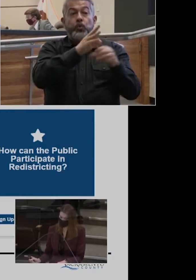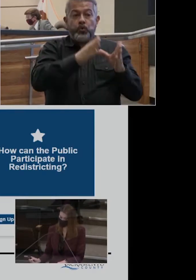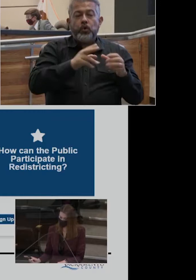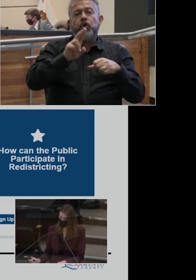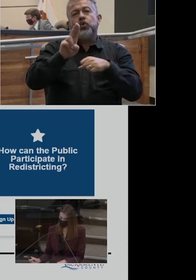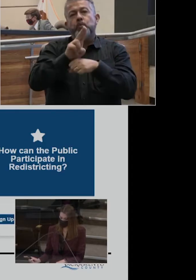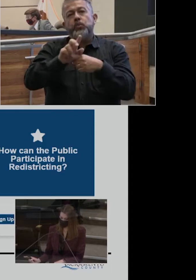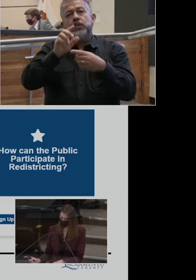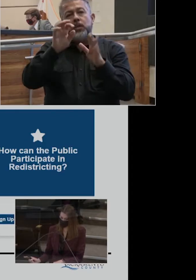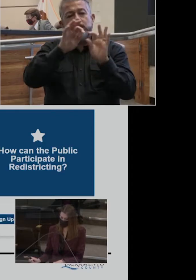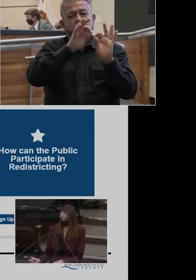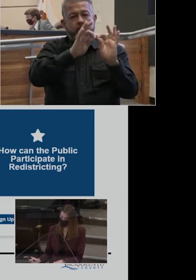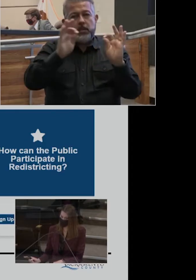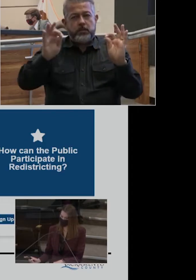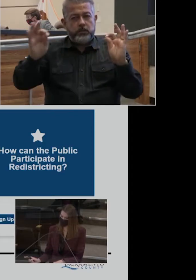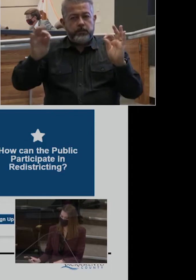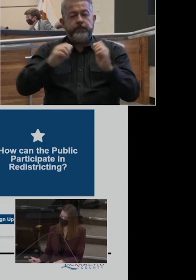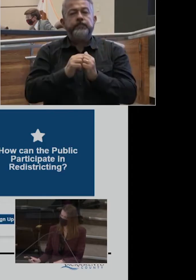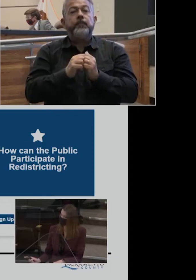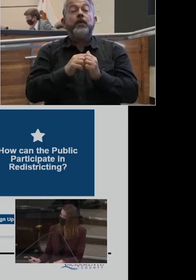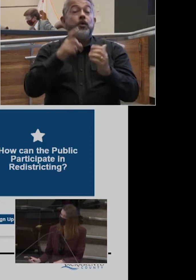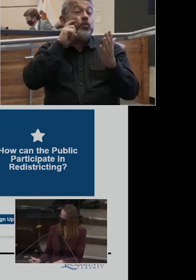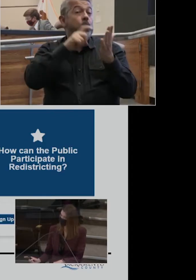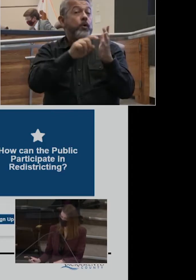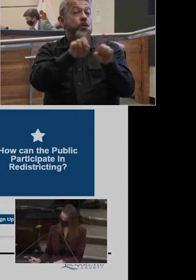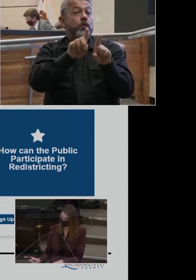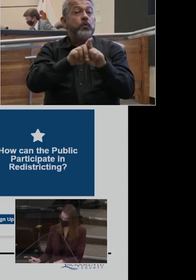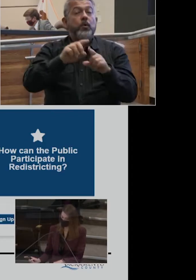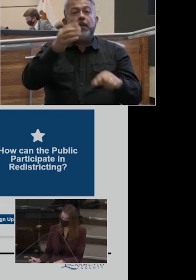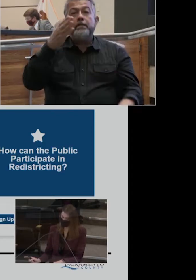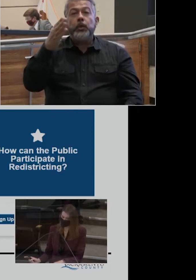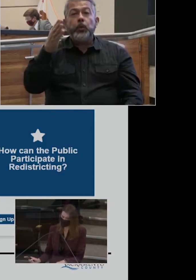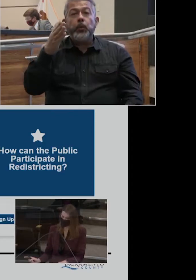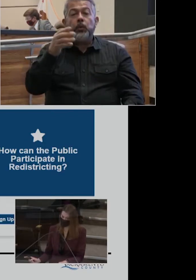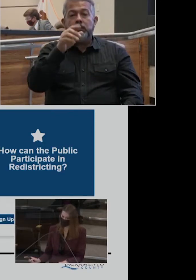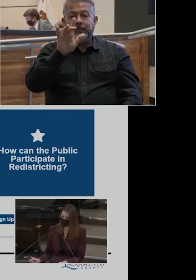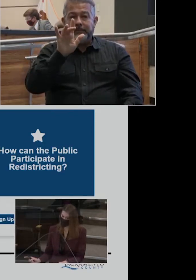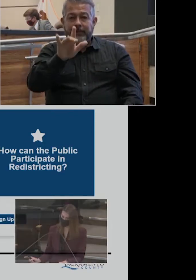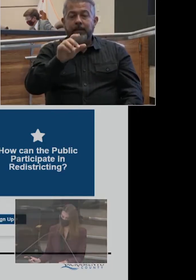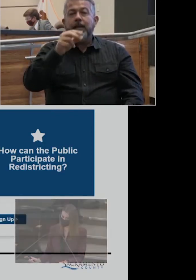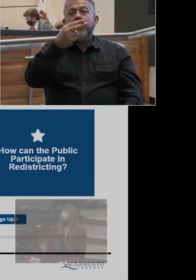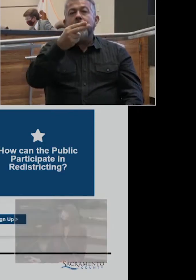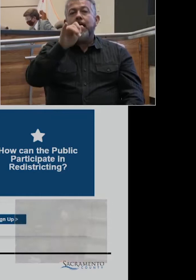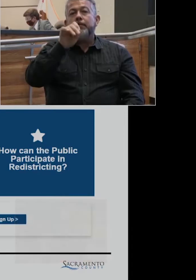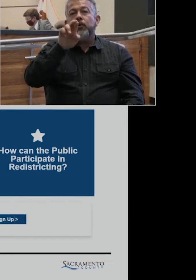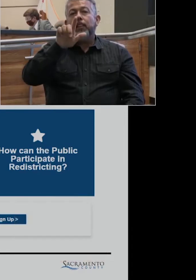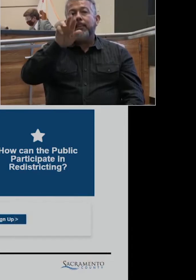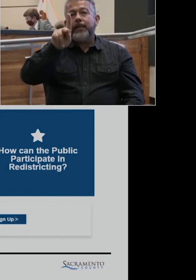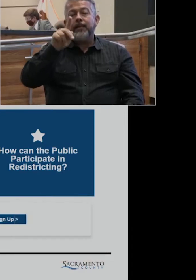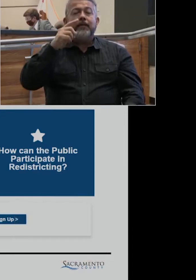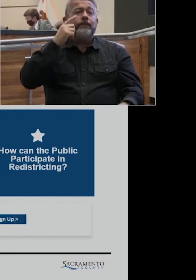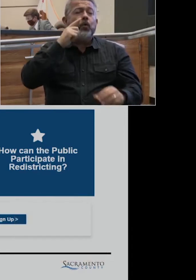THE CORRESPONDING BUTTONS, UNDER NEATH IS THE HYPER LINK FOR NEATH IS THE HYPER LINK FOR E-MAIL OR TEXT ALERTS AND THOSE